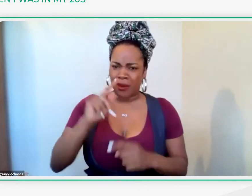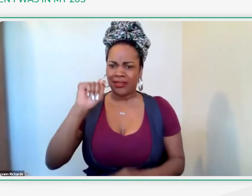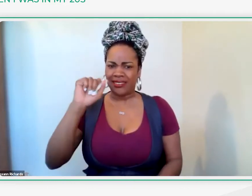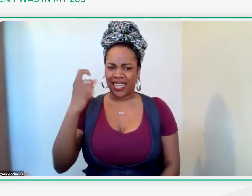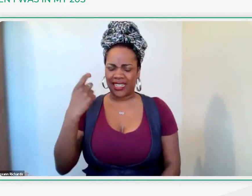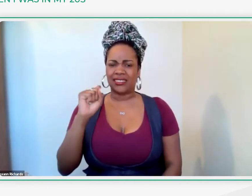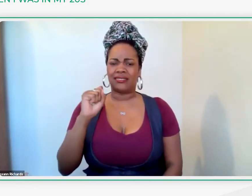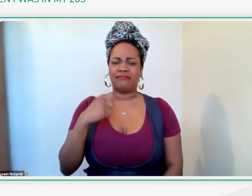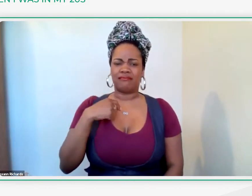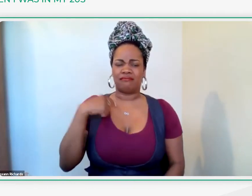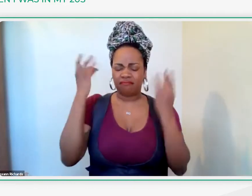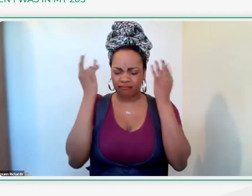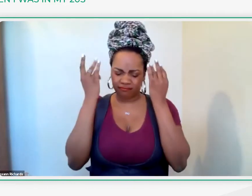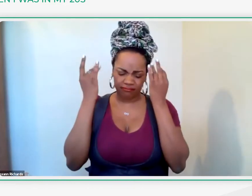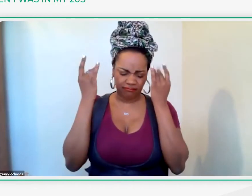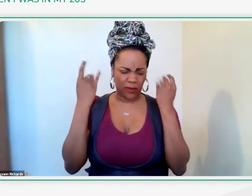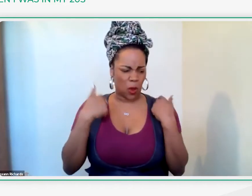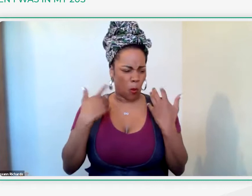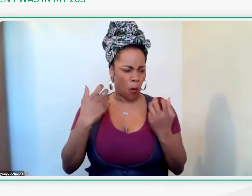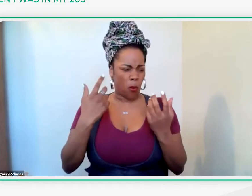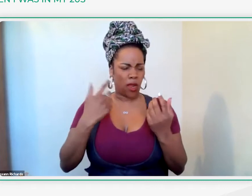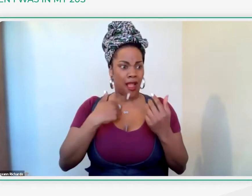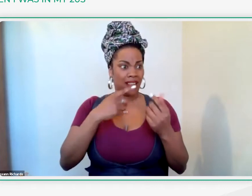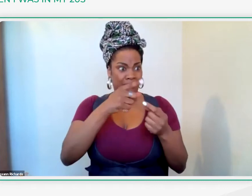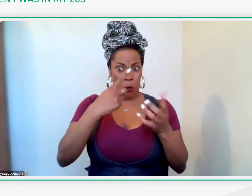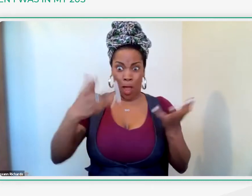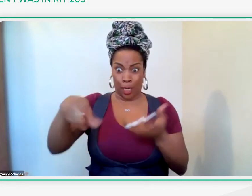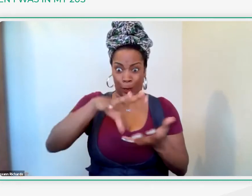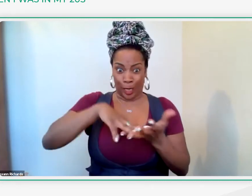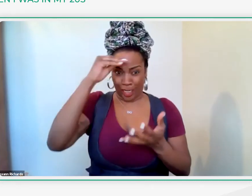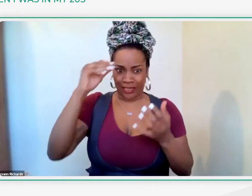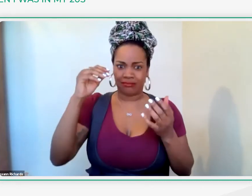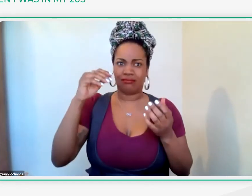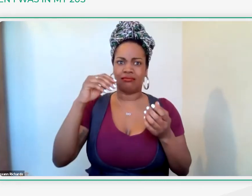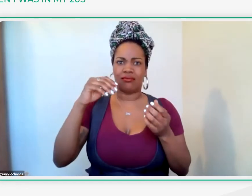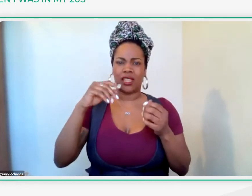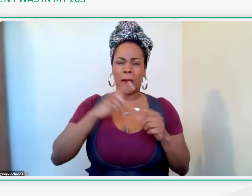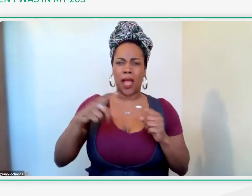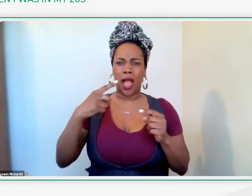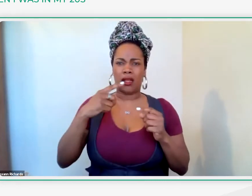So let's talk about taxes, which we discussed in our first week.